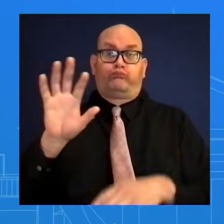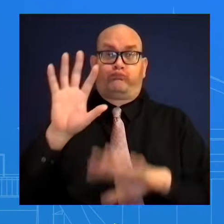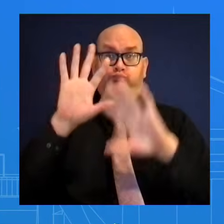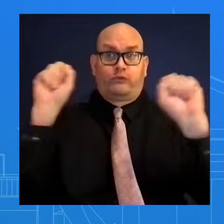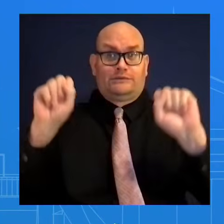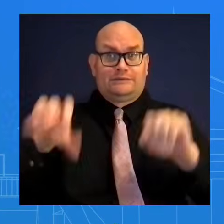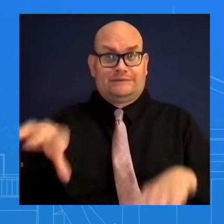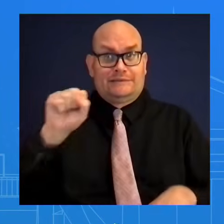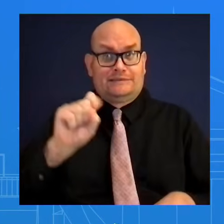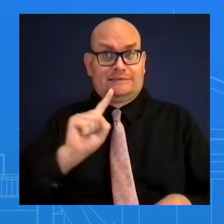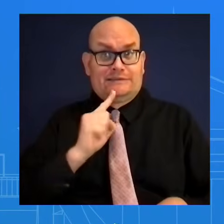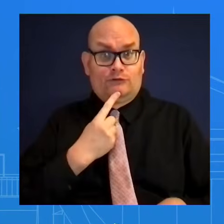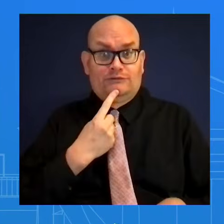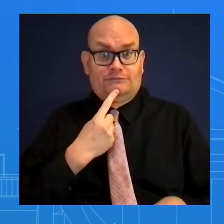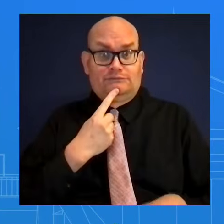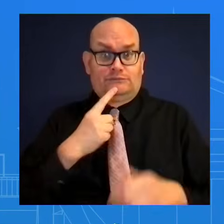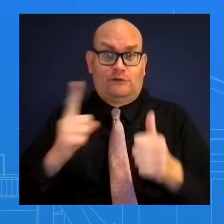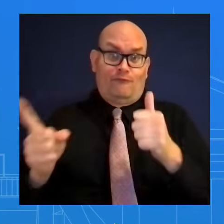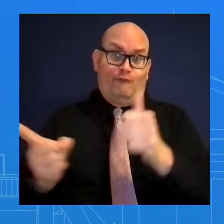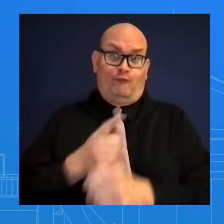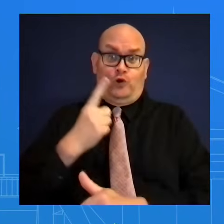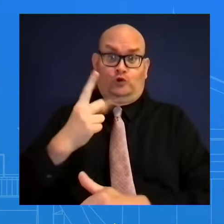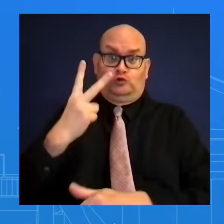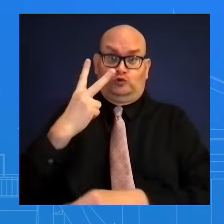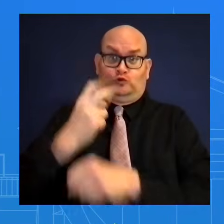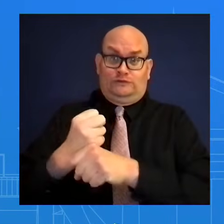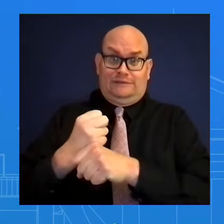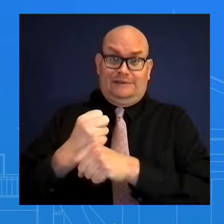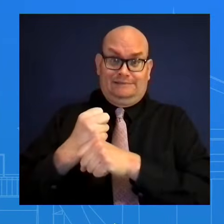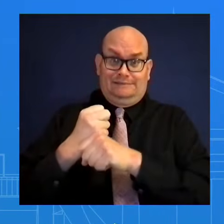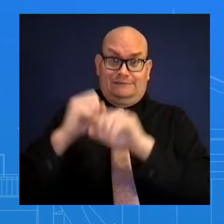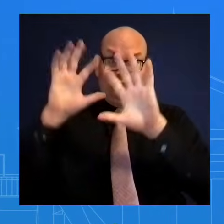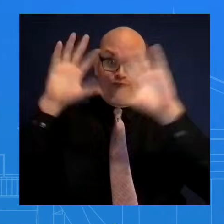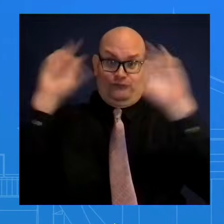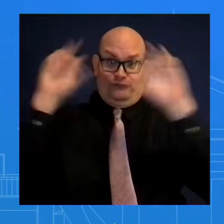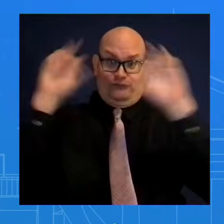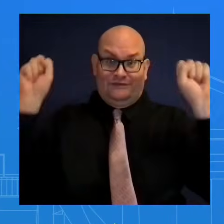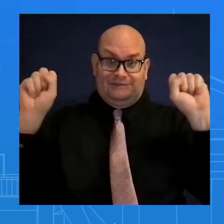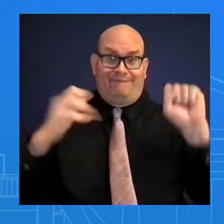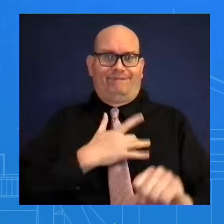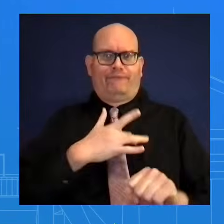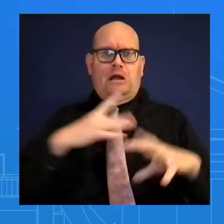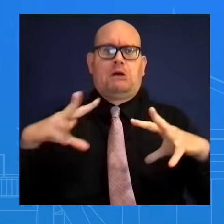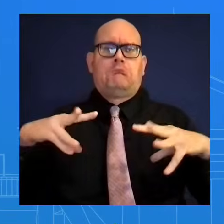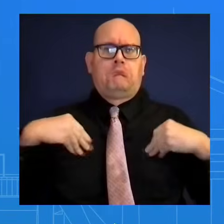So, again, takes this very seriously. He thinks it's incredibly important to deal with that issue in a real way,